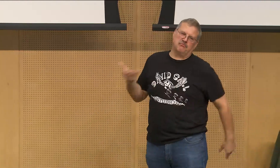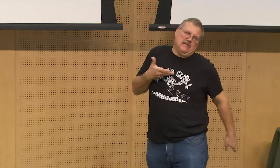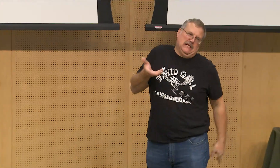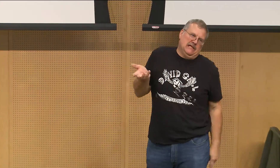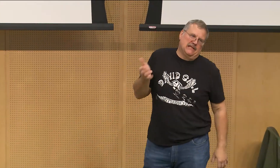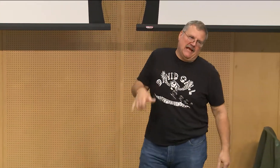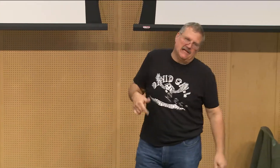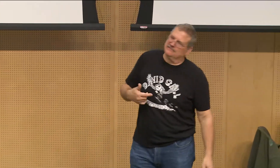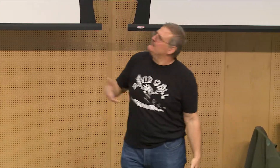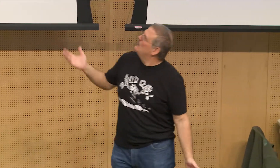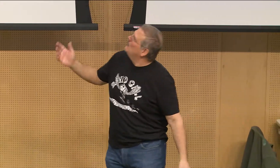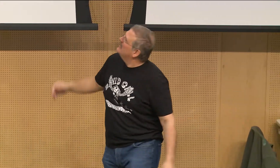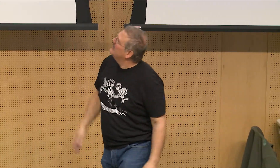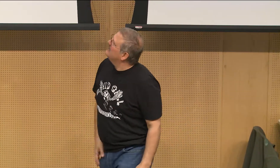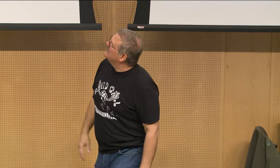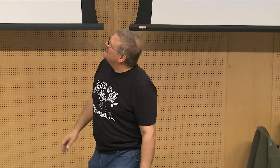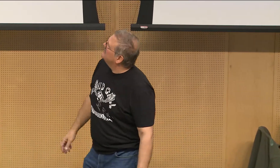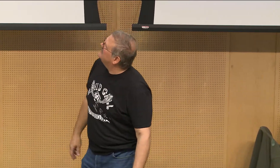And this one is called "Serendipity."